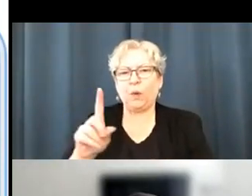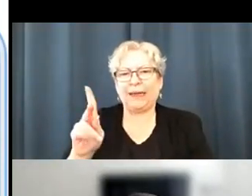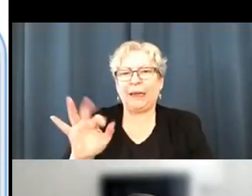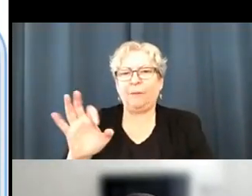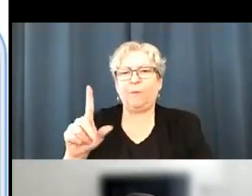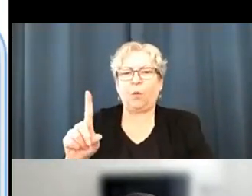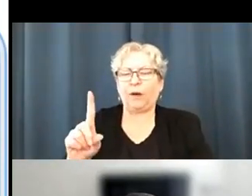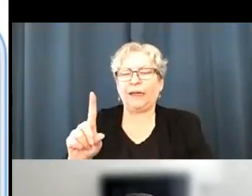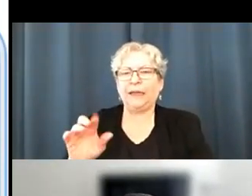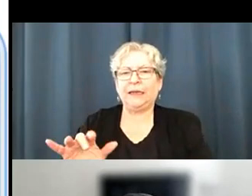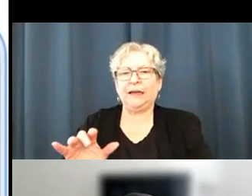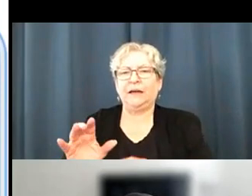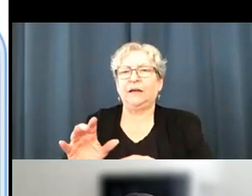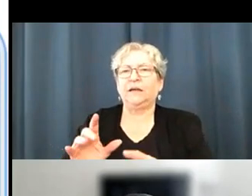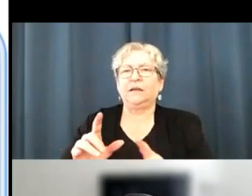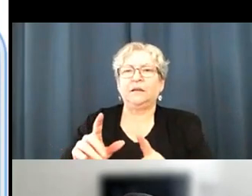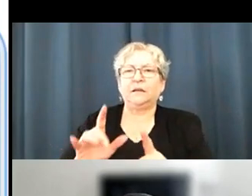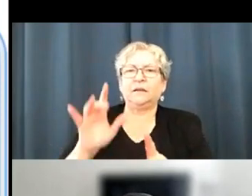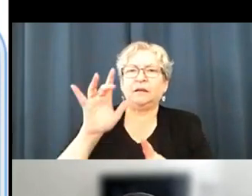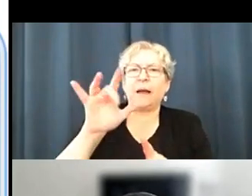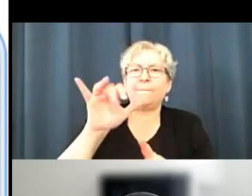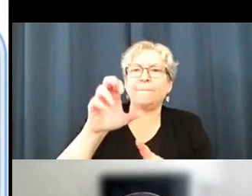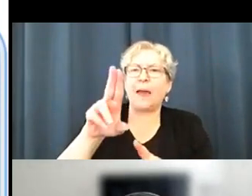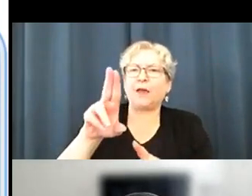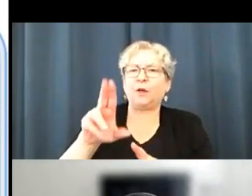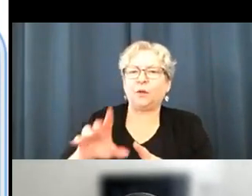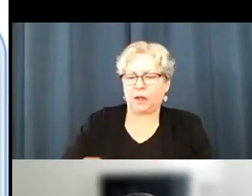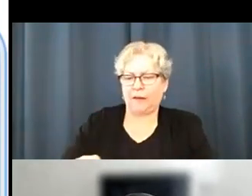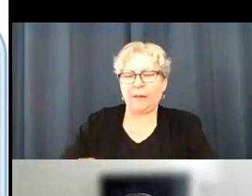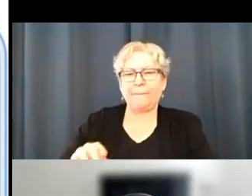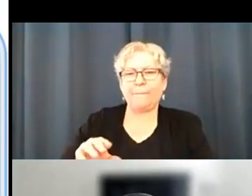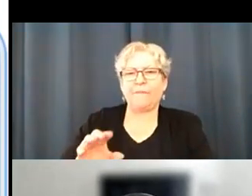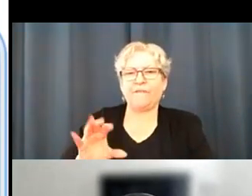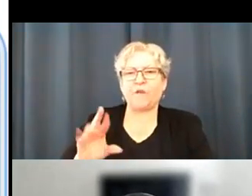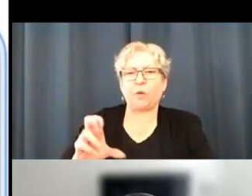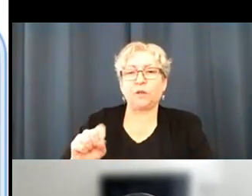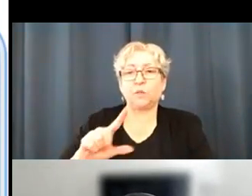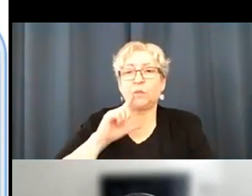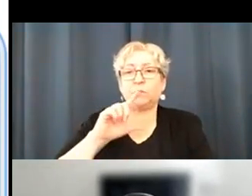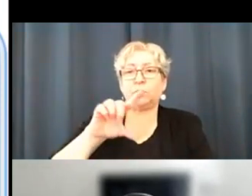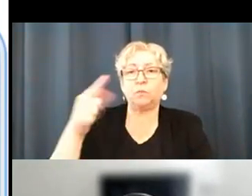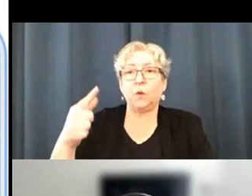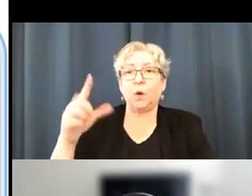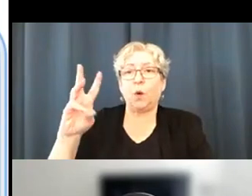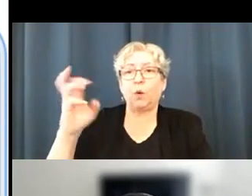I Tab to the menu item and then I open it, where does my keyboard focus go next? Does it go to widgets or does it go down to getting started?